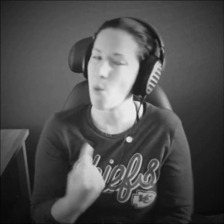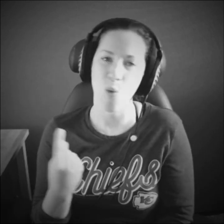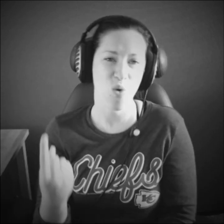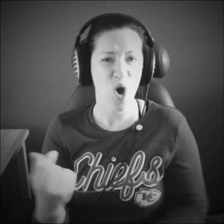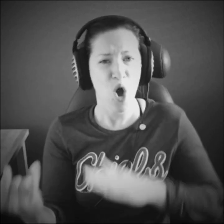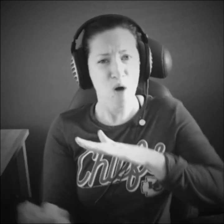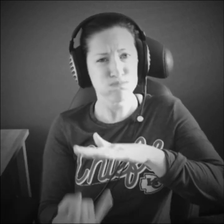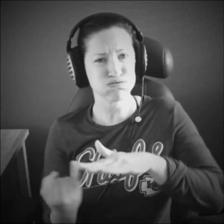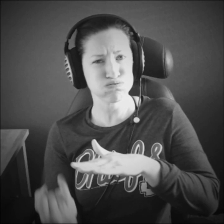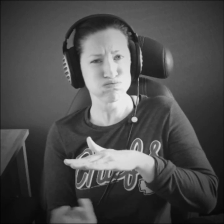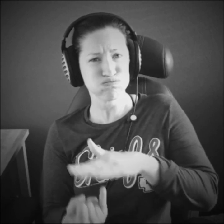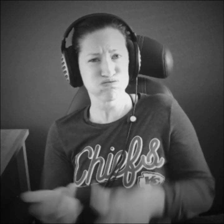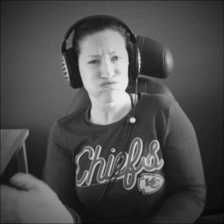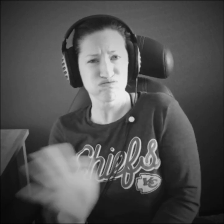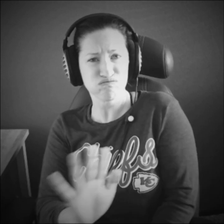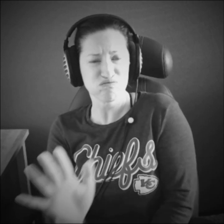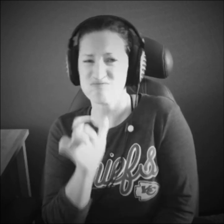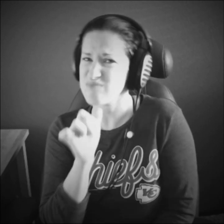you are not alone